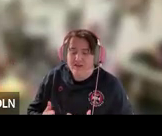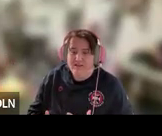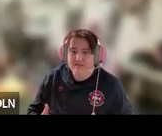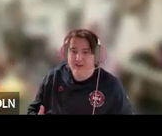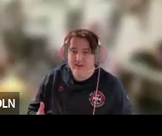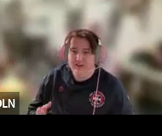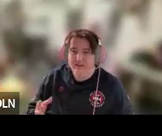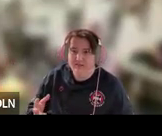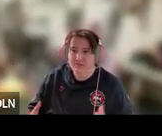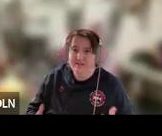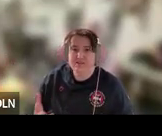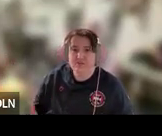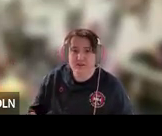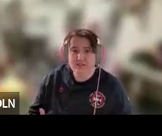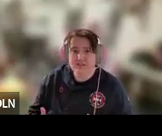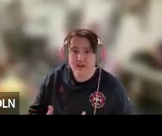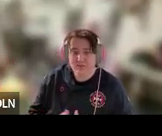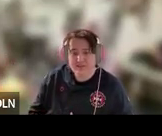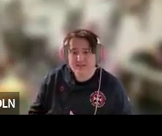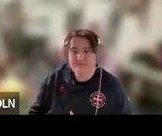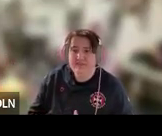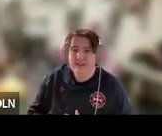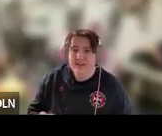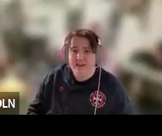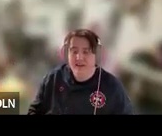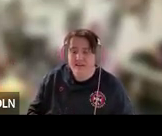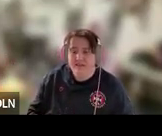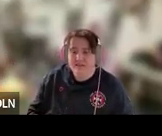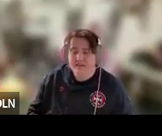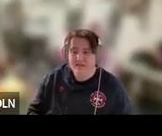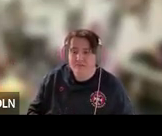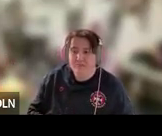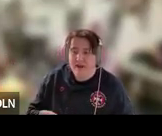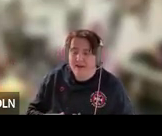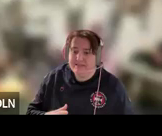help me identify kind of the situation I was in and I